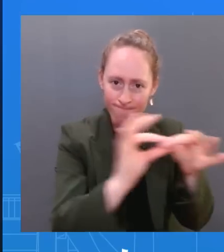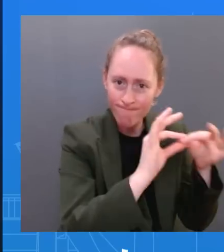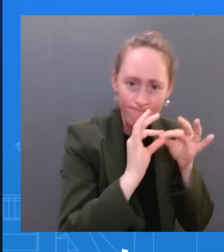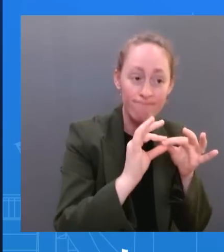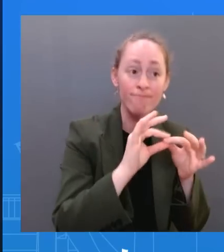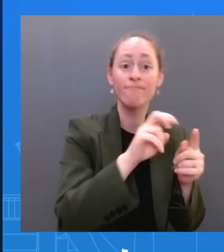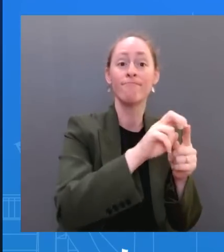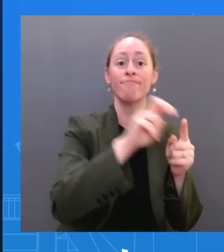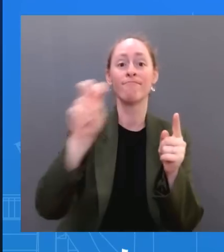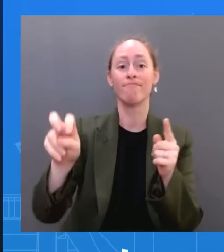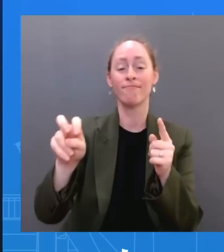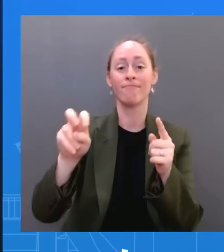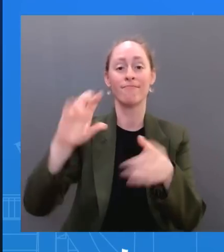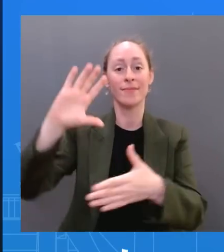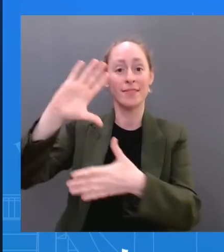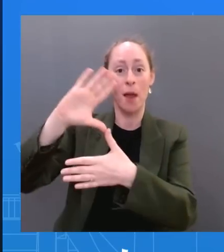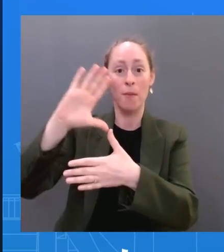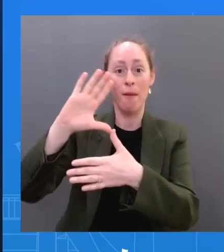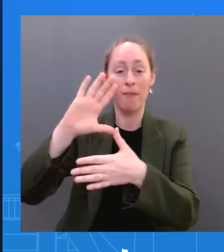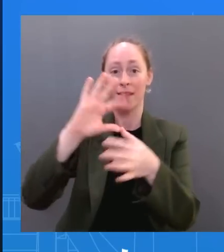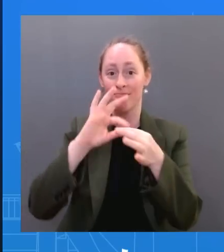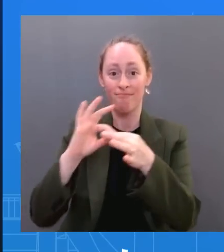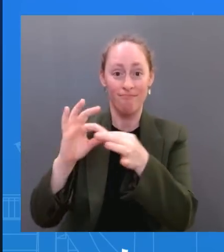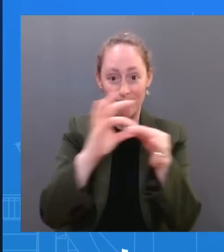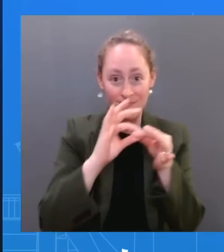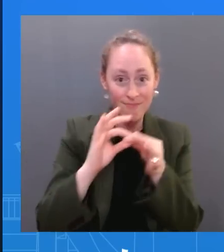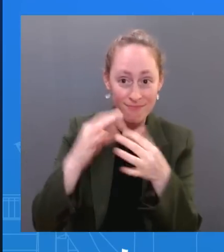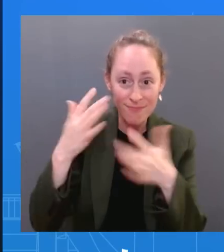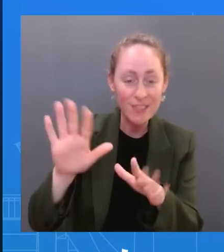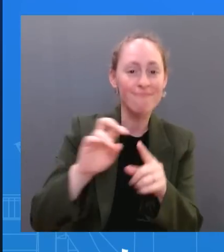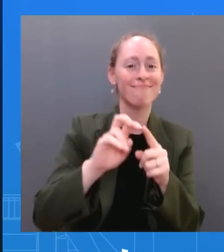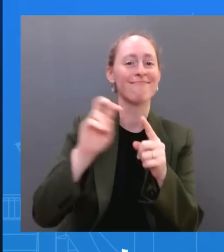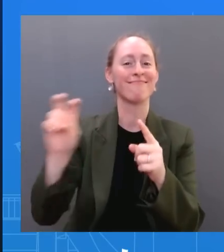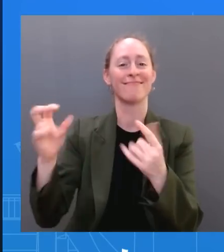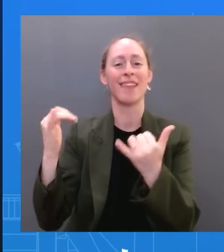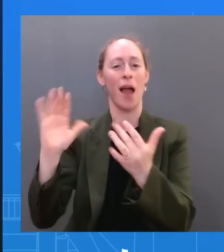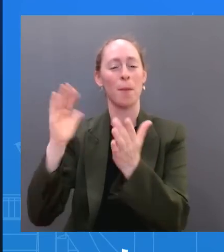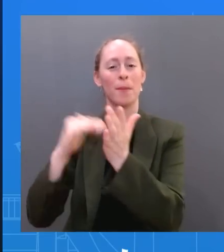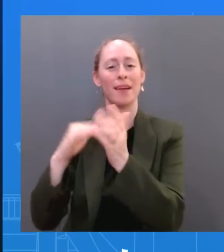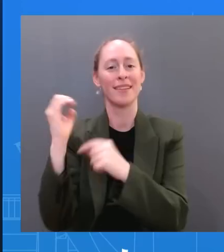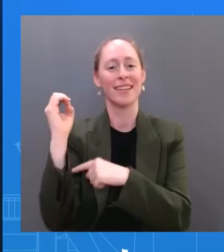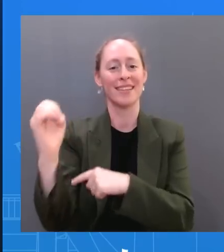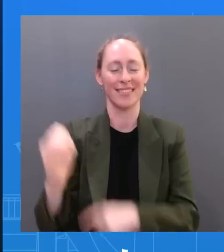It is his first trip to the Middle East as President. It is precisely because the world